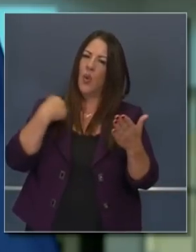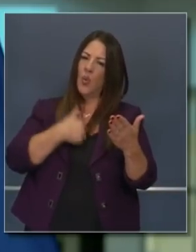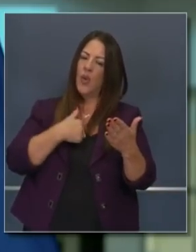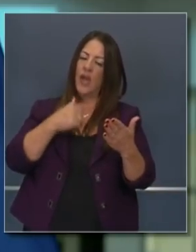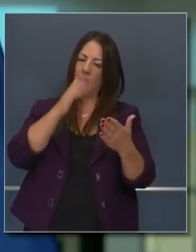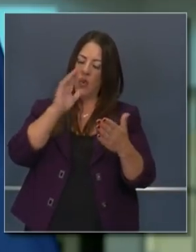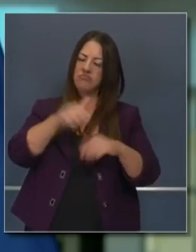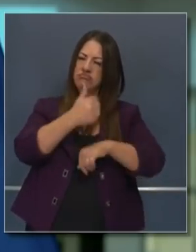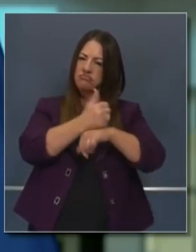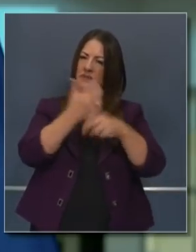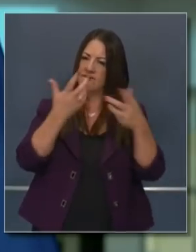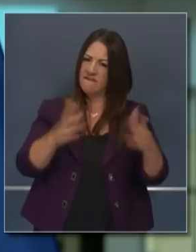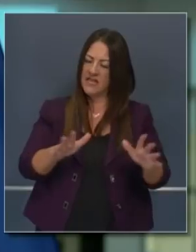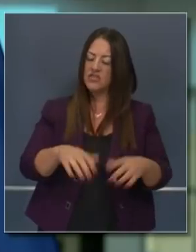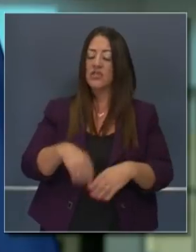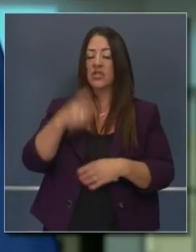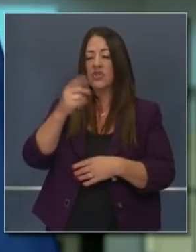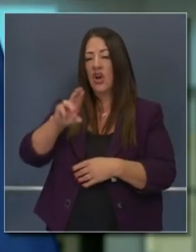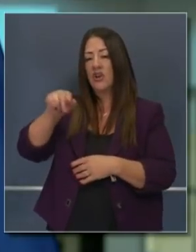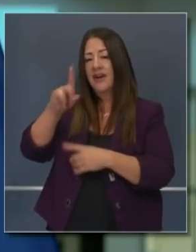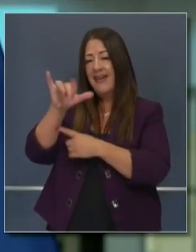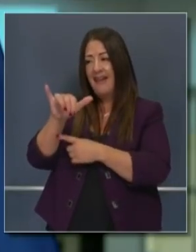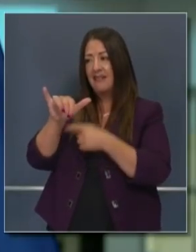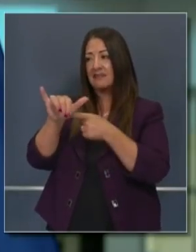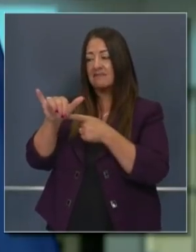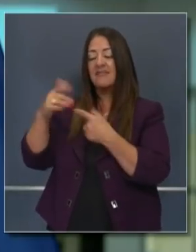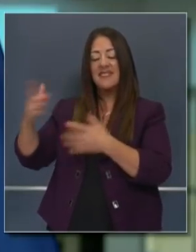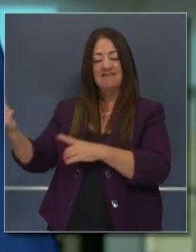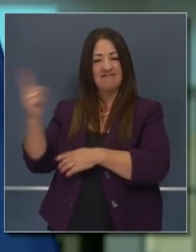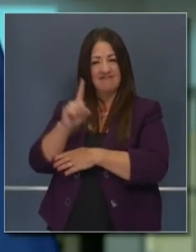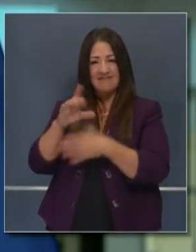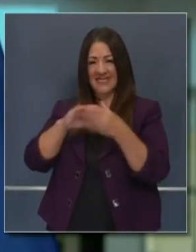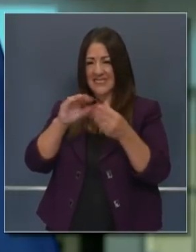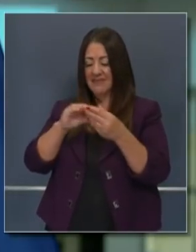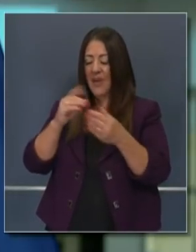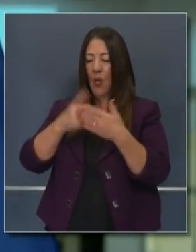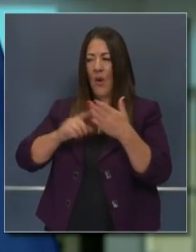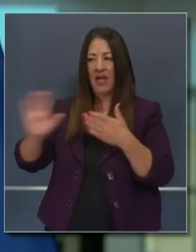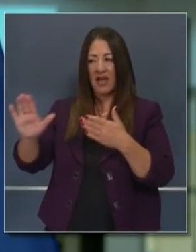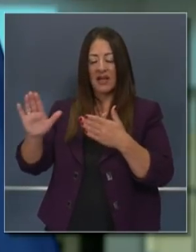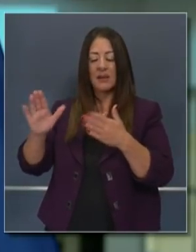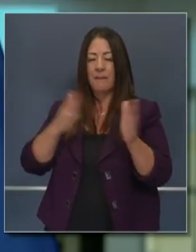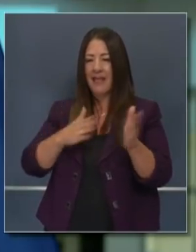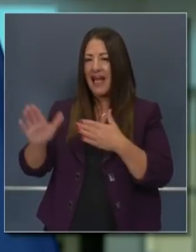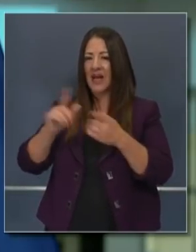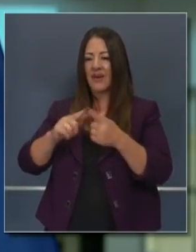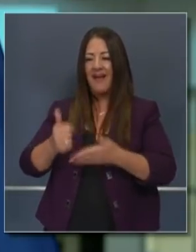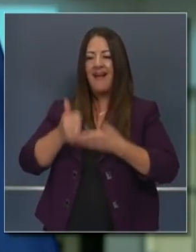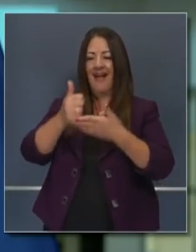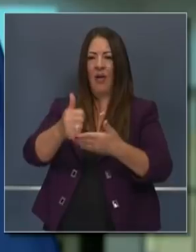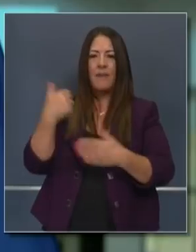IN PERSON INSTRUCTION. NONETHELESS, THE MOVEMENT THAT WE ARE ANNOUNCING HERE TODAY,